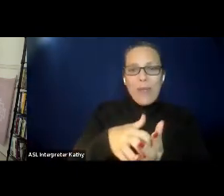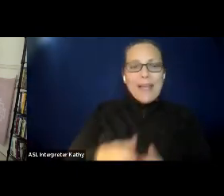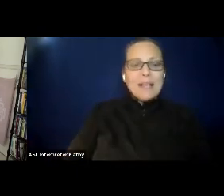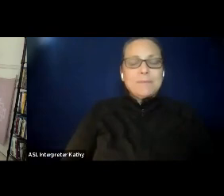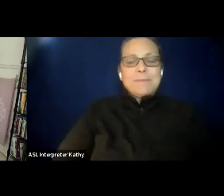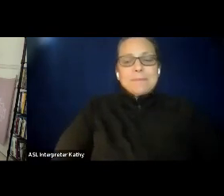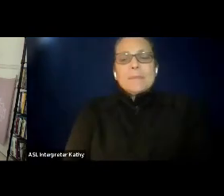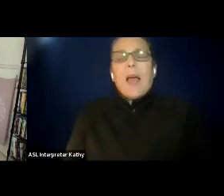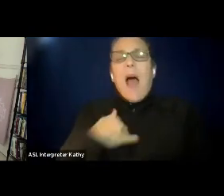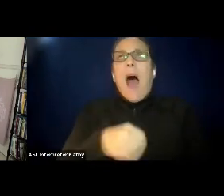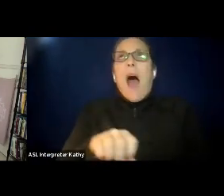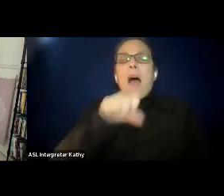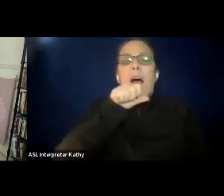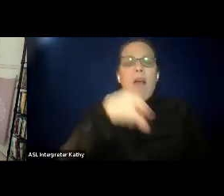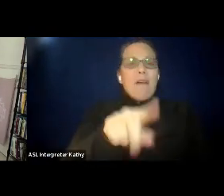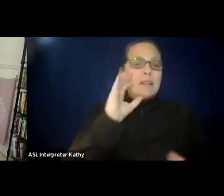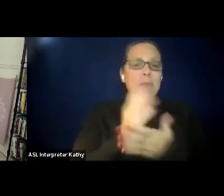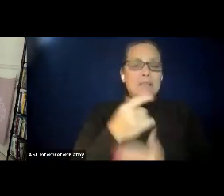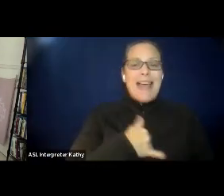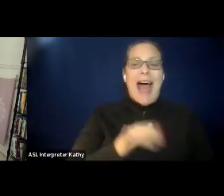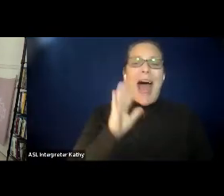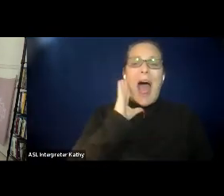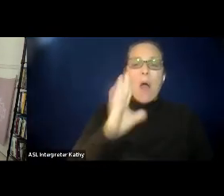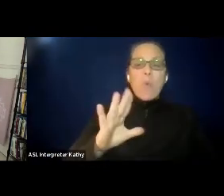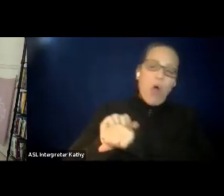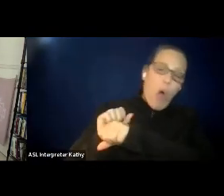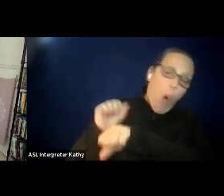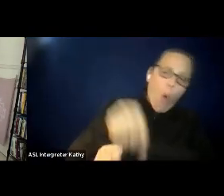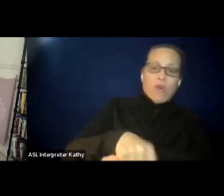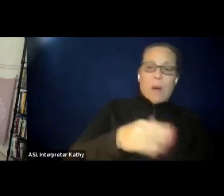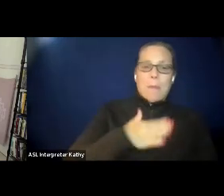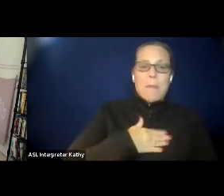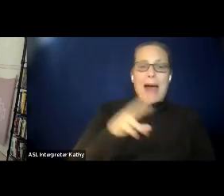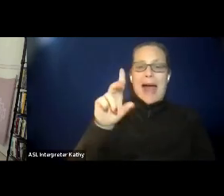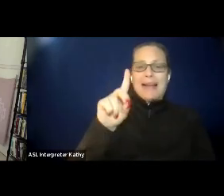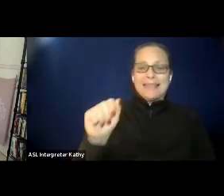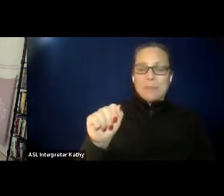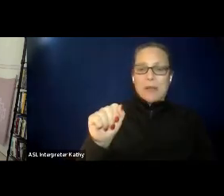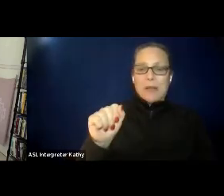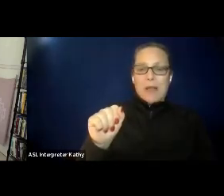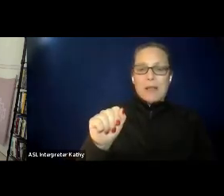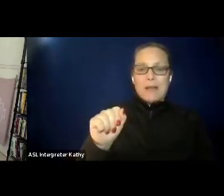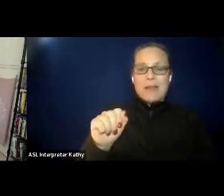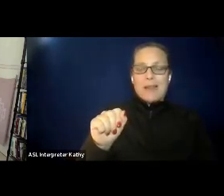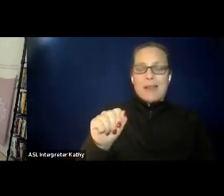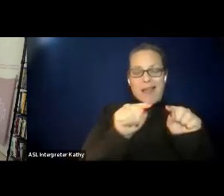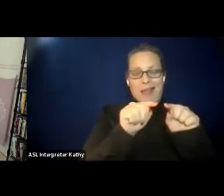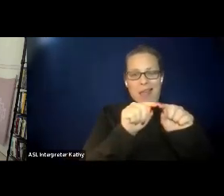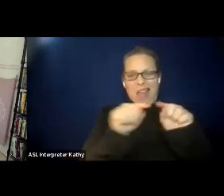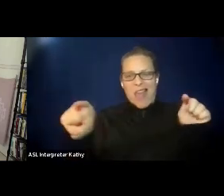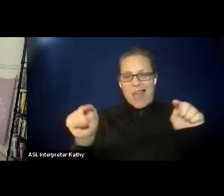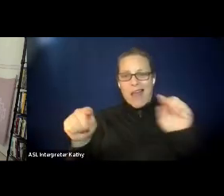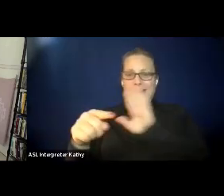accommodations or support as to not appear weak. And I love this image here, which says